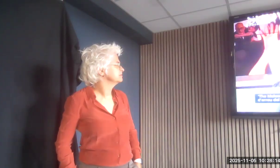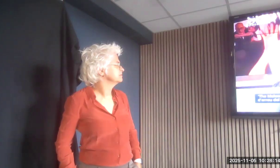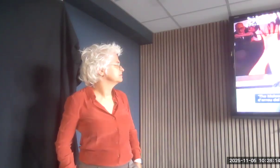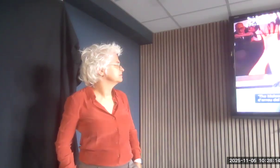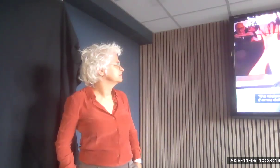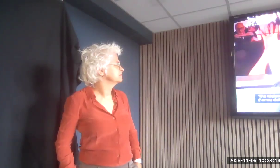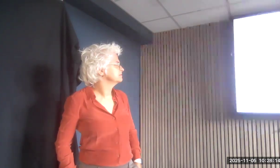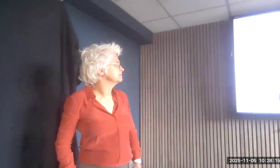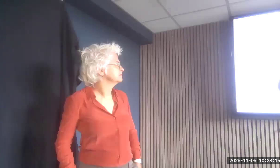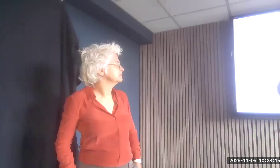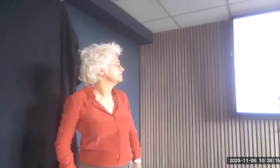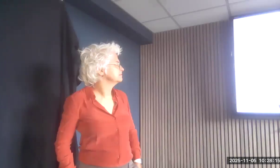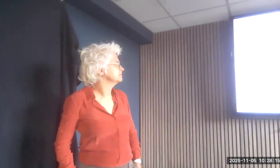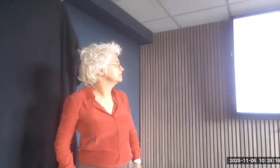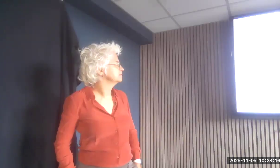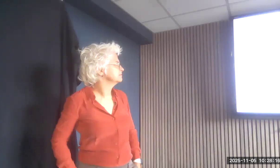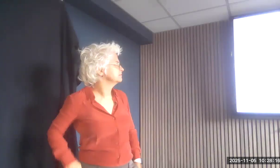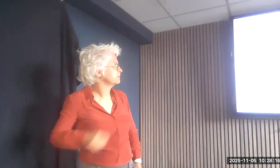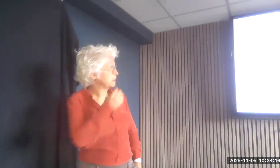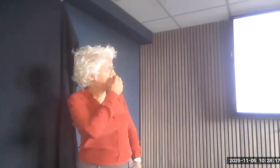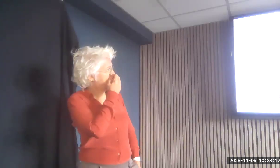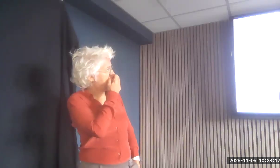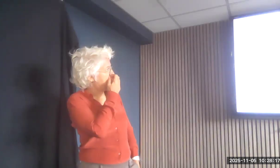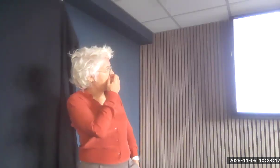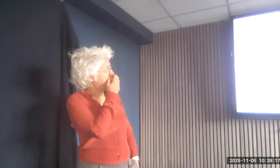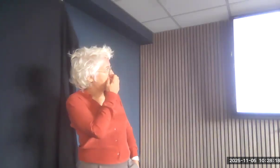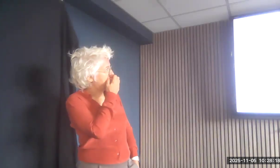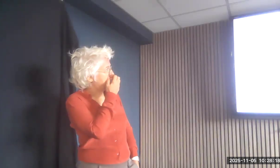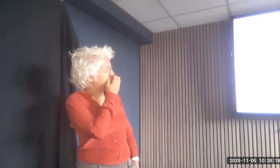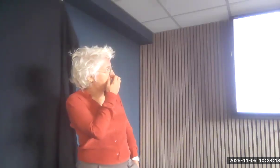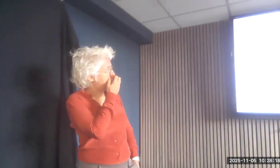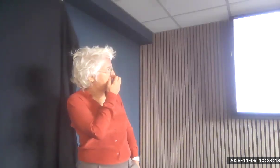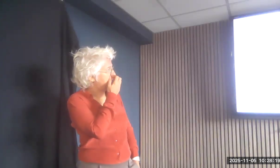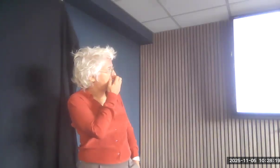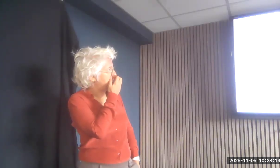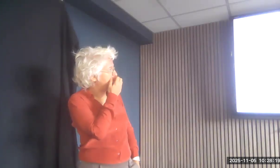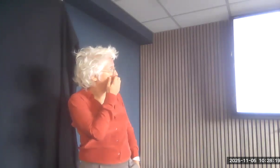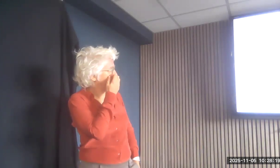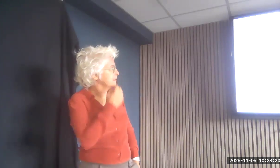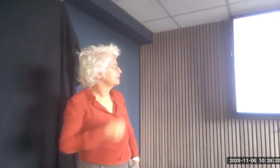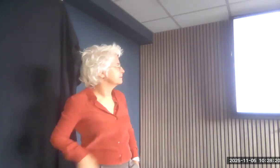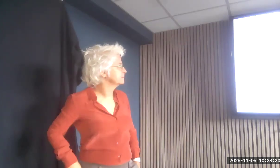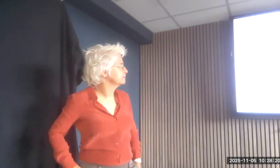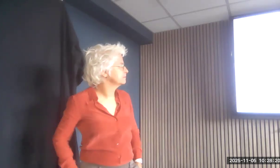To provide access to a wider community of people. And here we have a British presenter saying that.